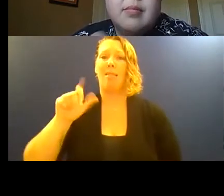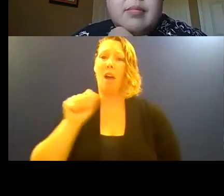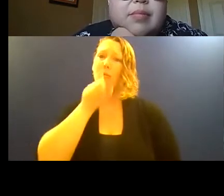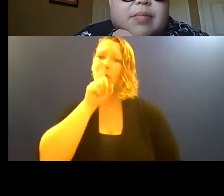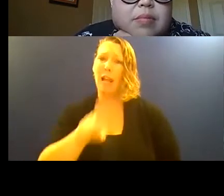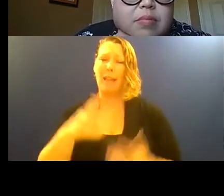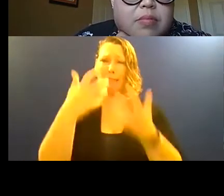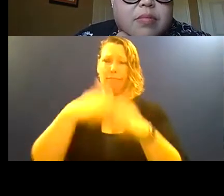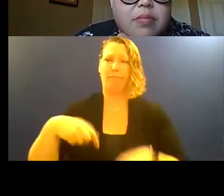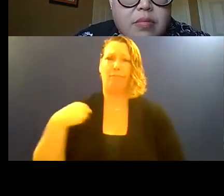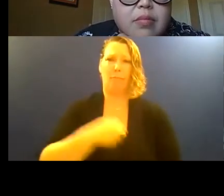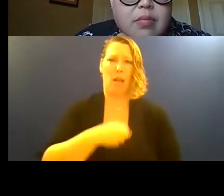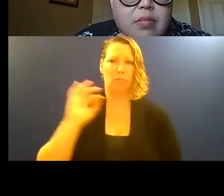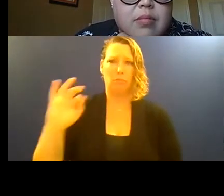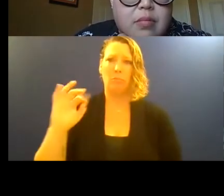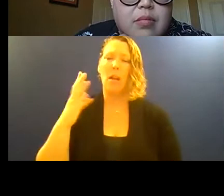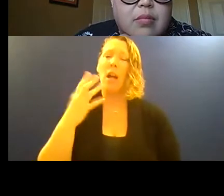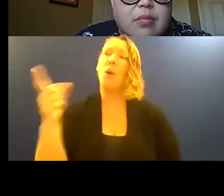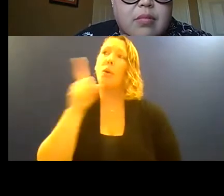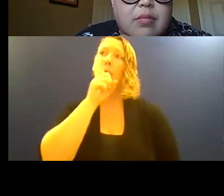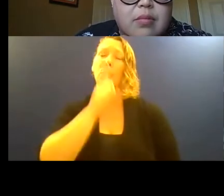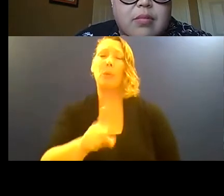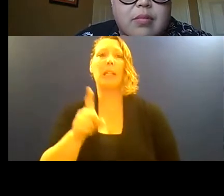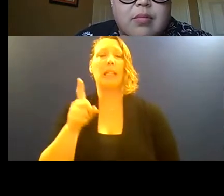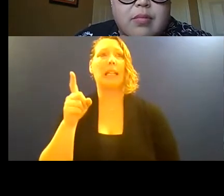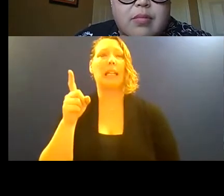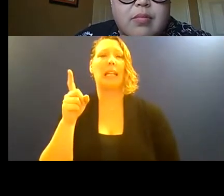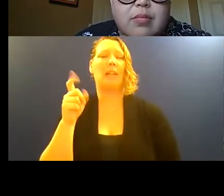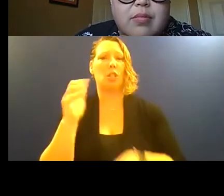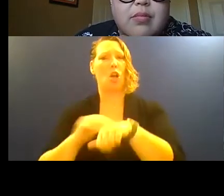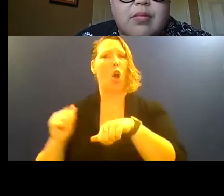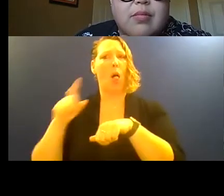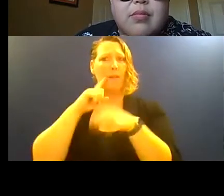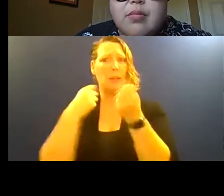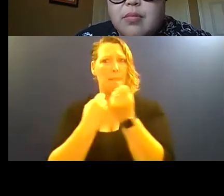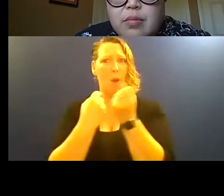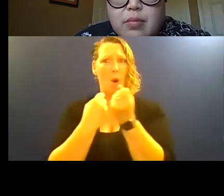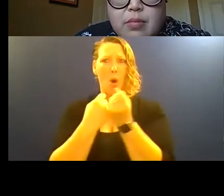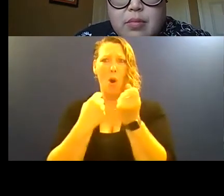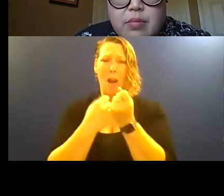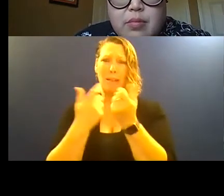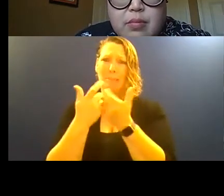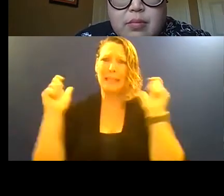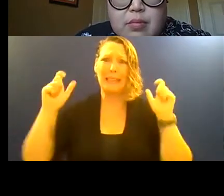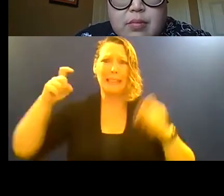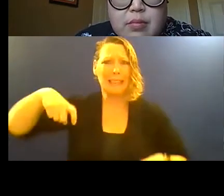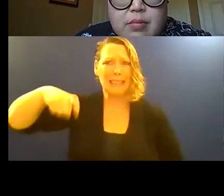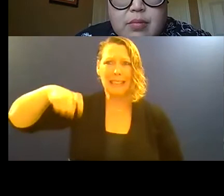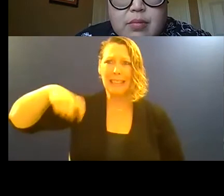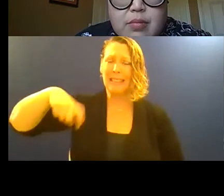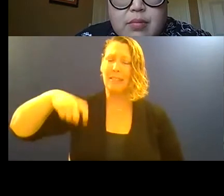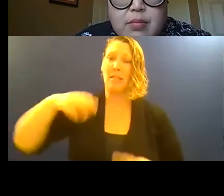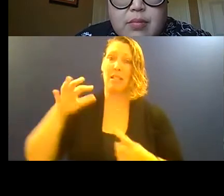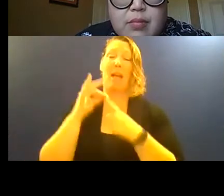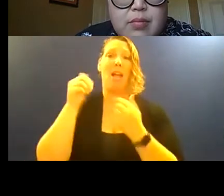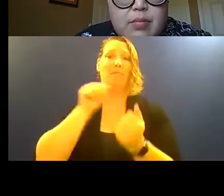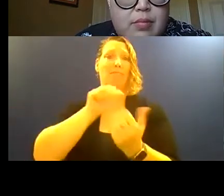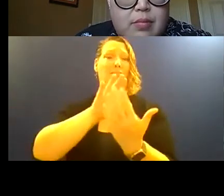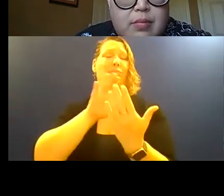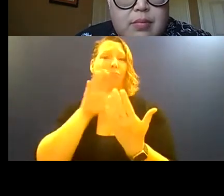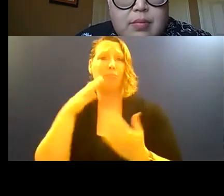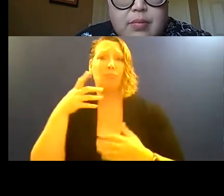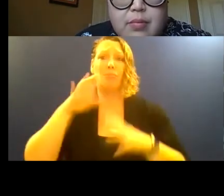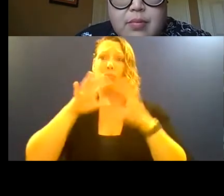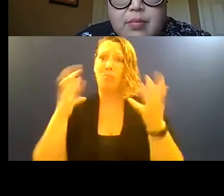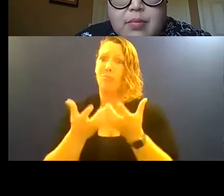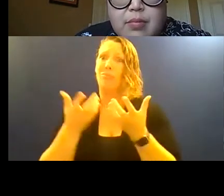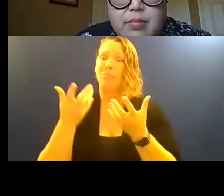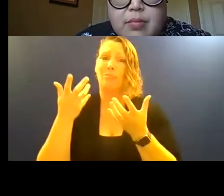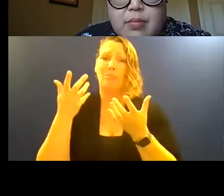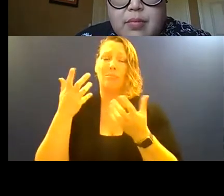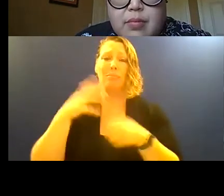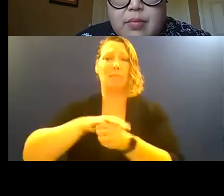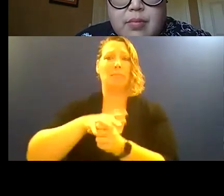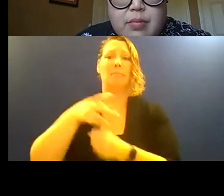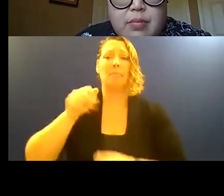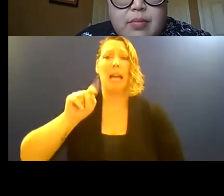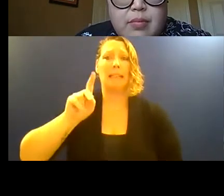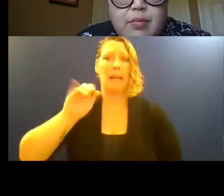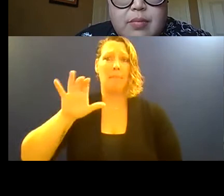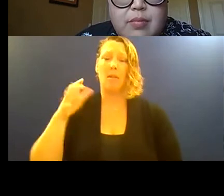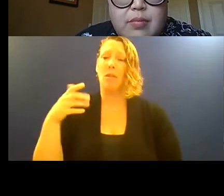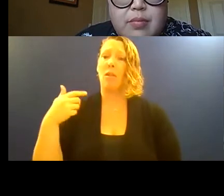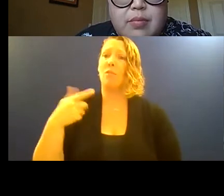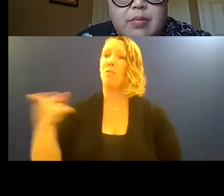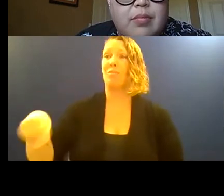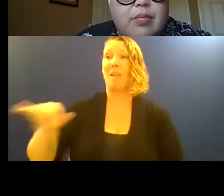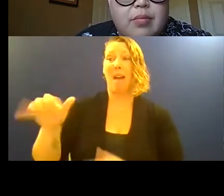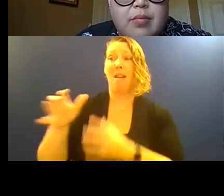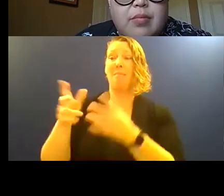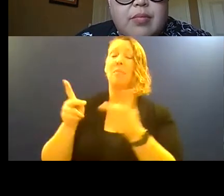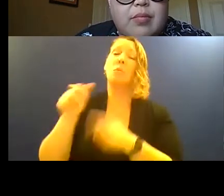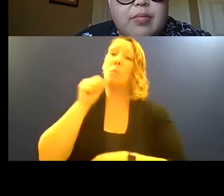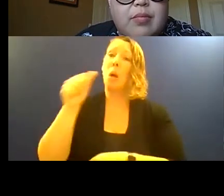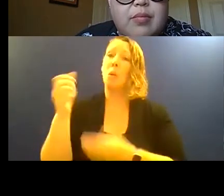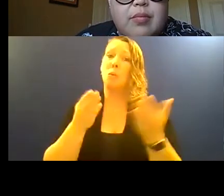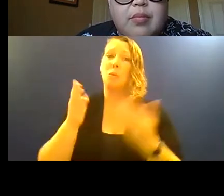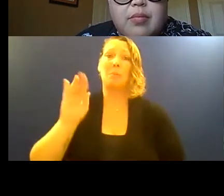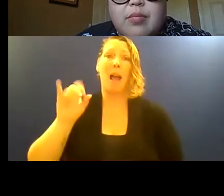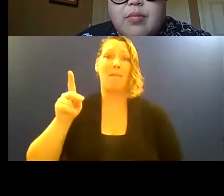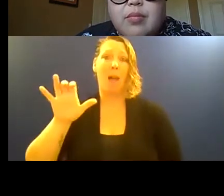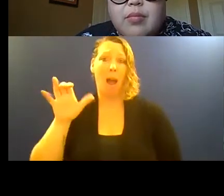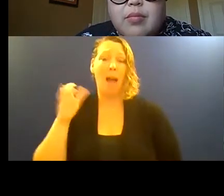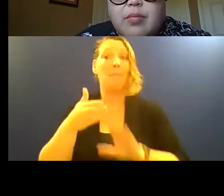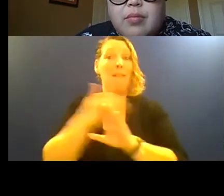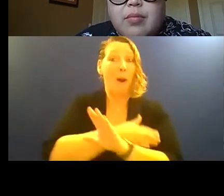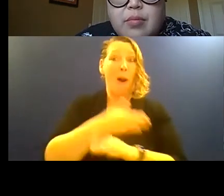really organized us, right? And really it was this call for support and this deep need, to, especially in the face of a global pandemic where we knew institutions didn't adequately serve BIPOC people and communities before the pandemic and we didn't expect